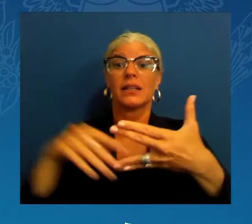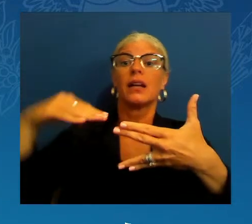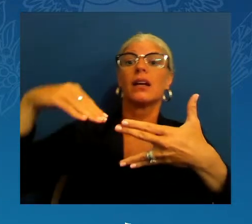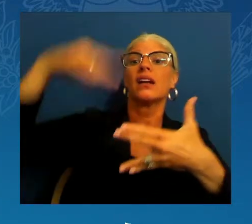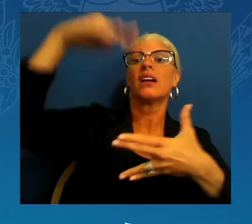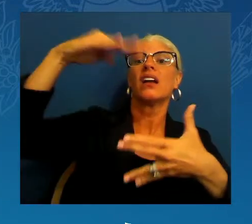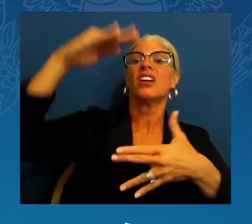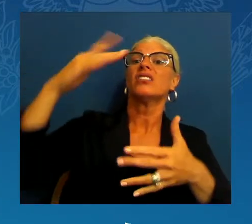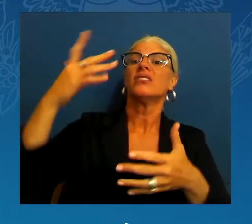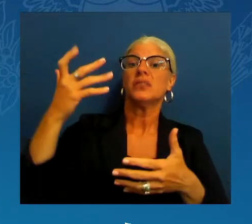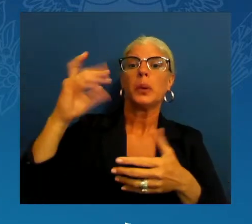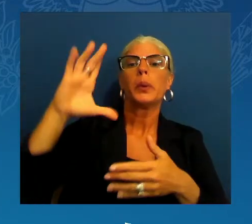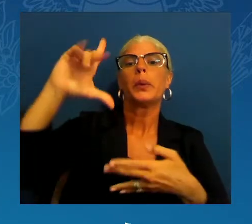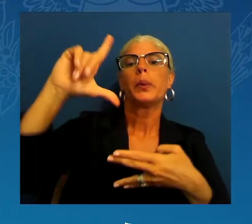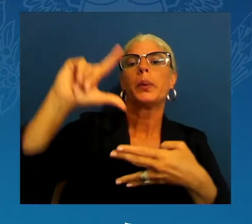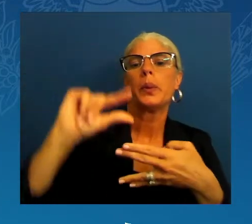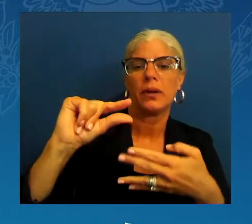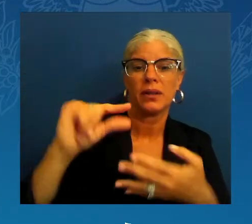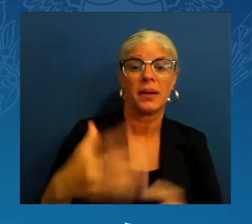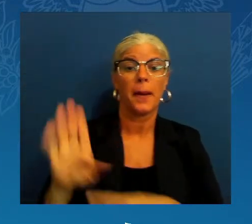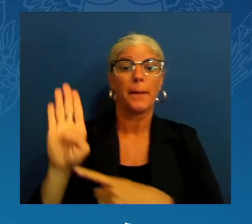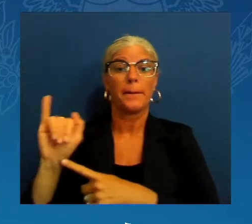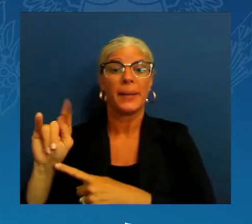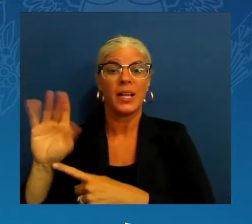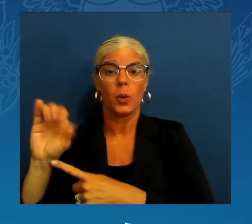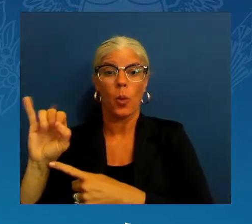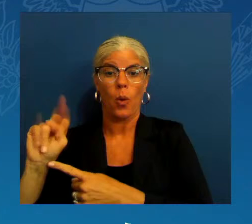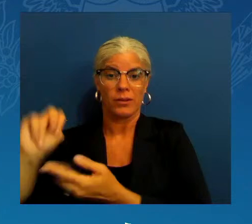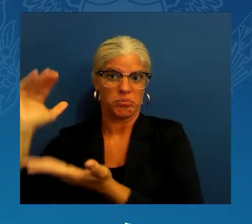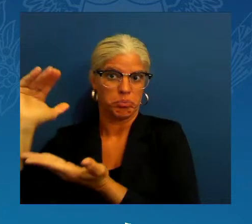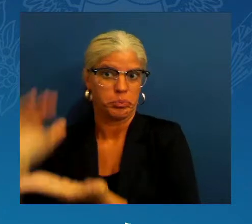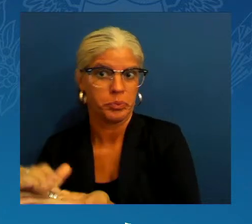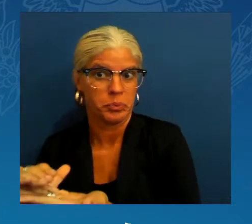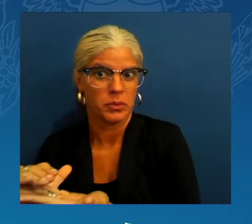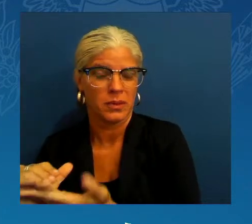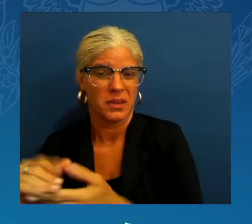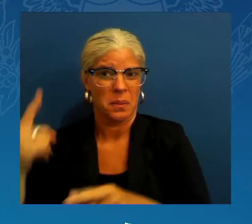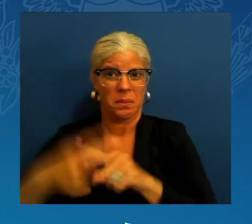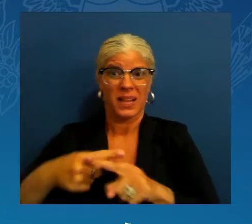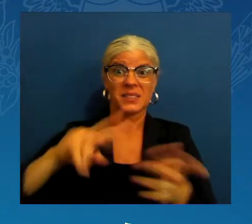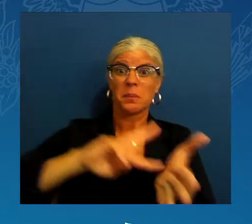which, of course, would take away preschool from hundreds of thousands of our children.